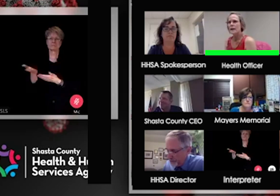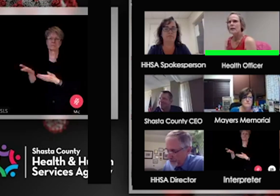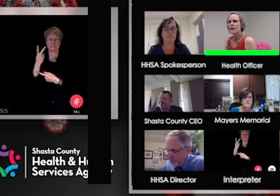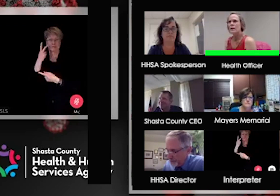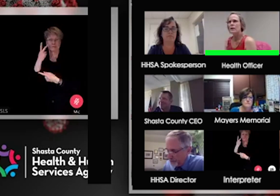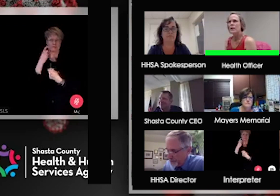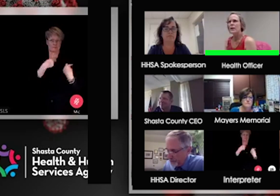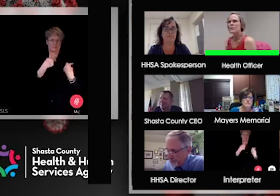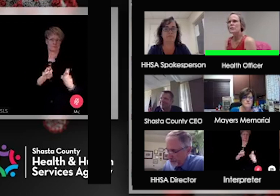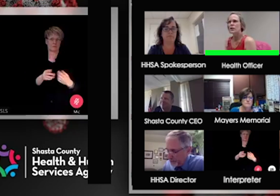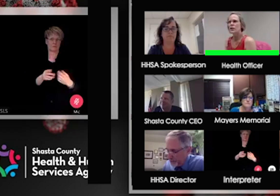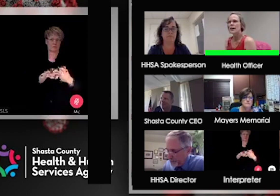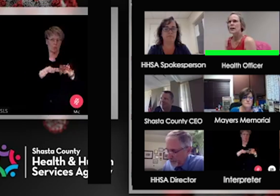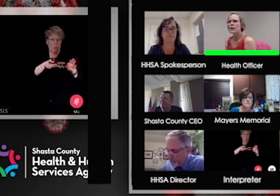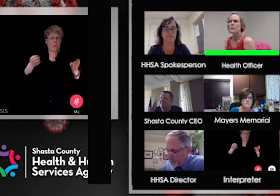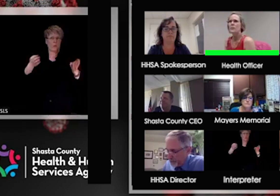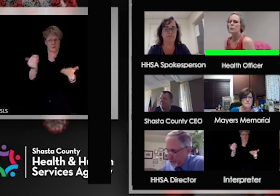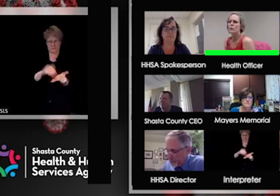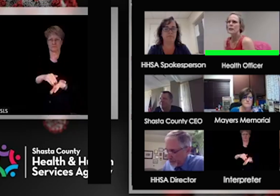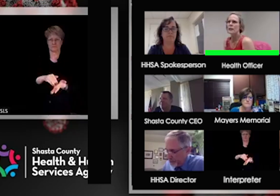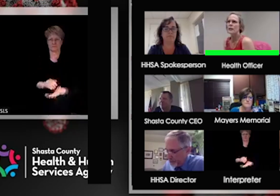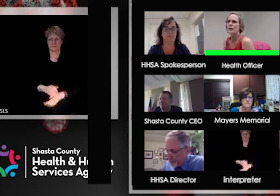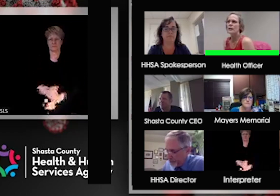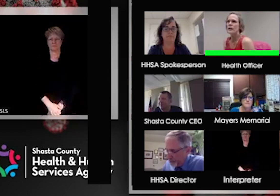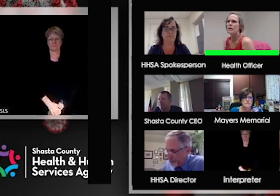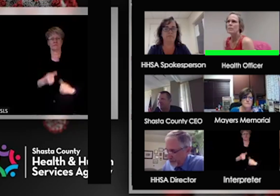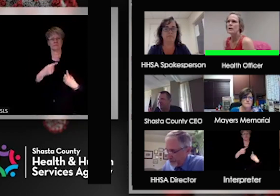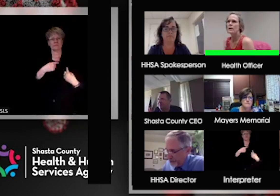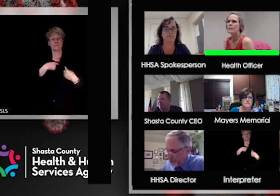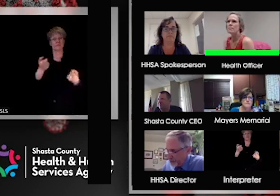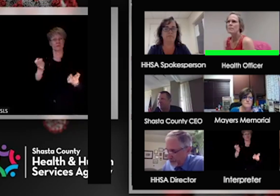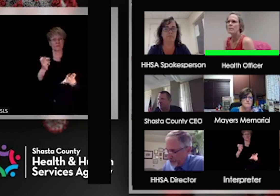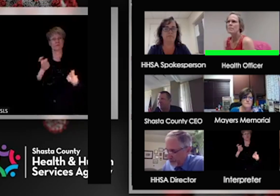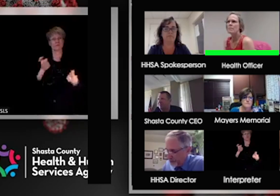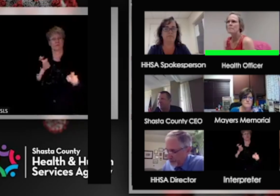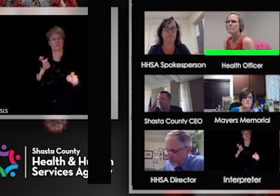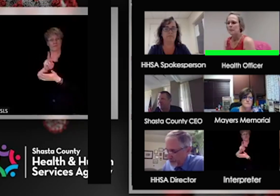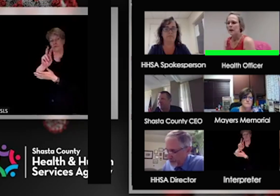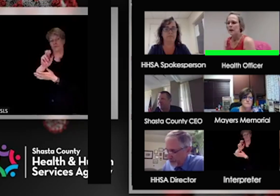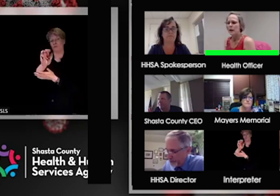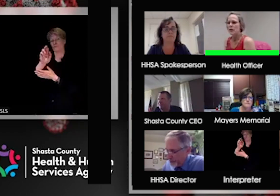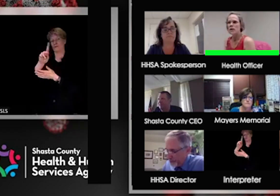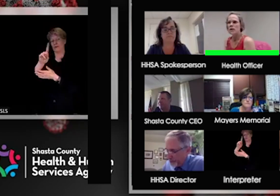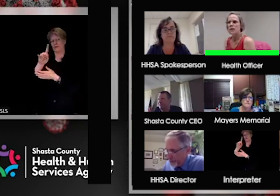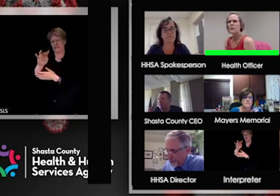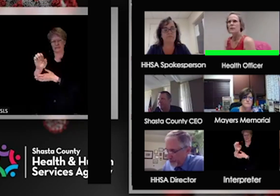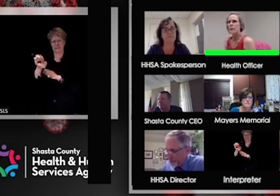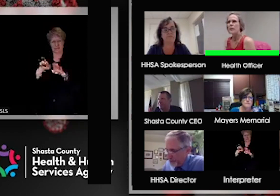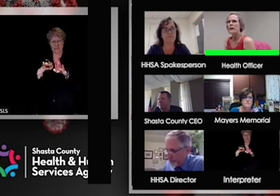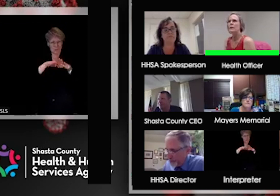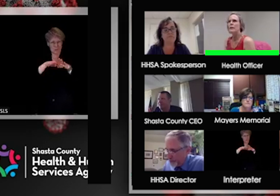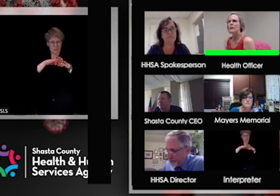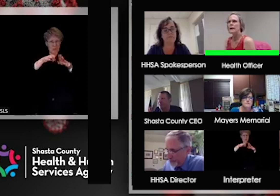Since the variance for Shasta County was approved in mid-May, our numbers every week have been